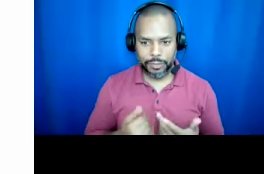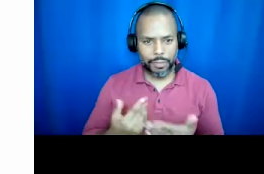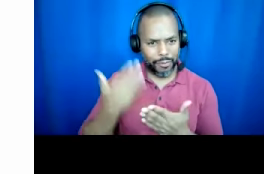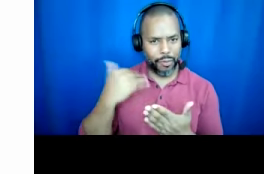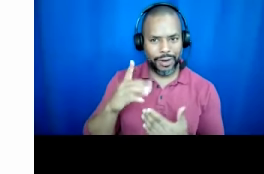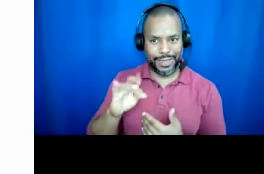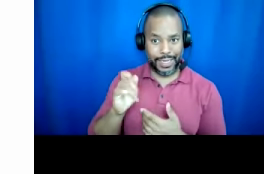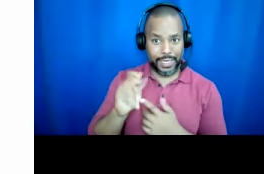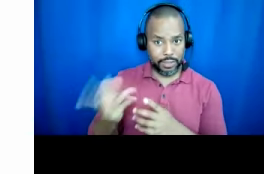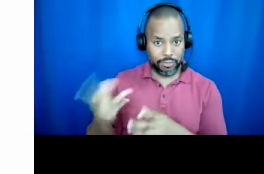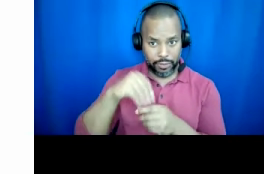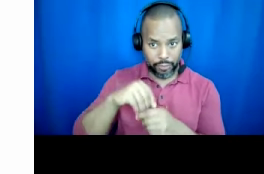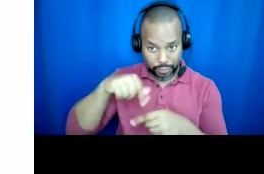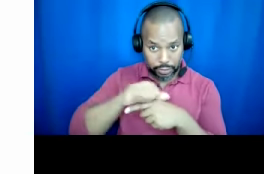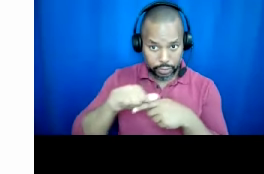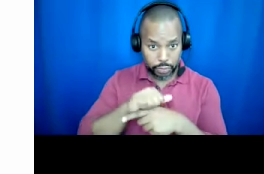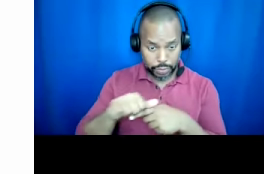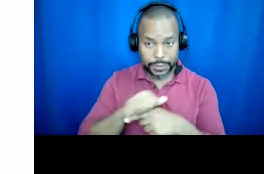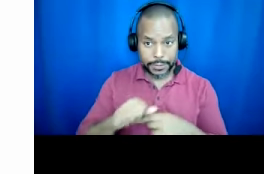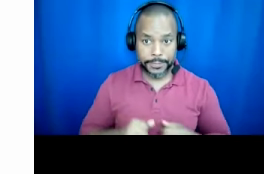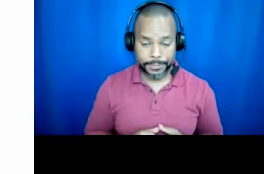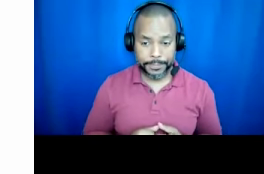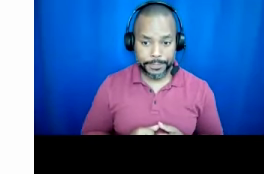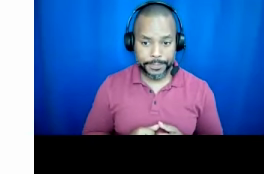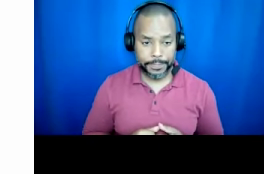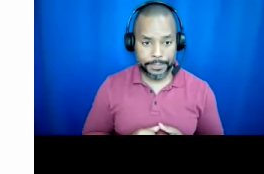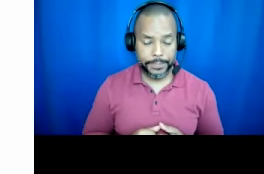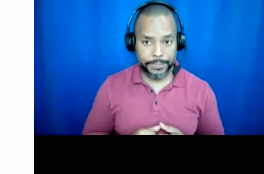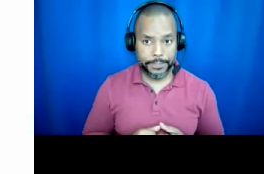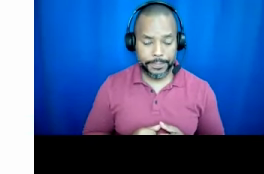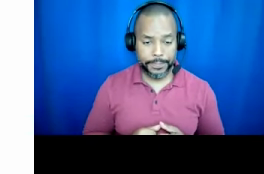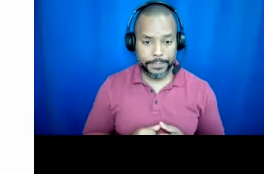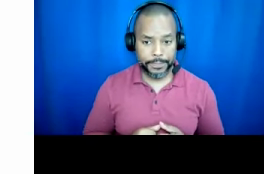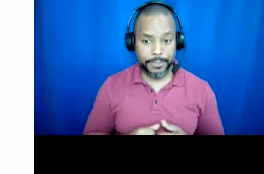and the resource requests this time around were much more,